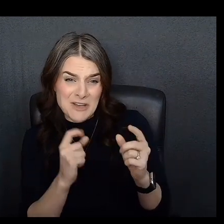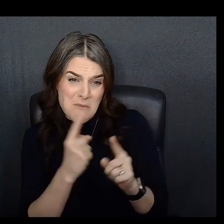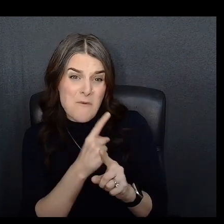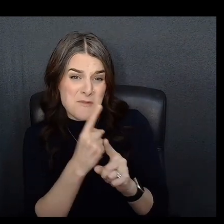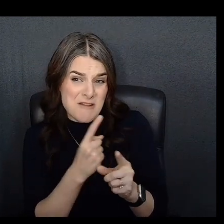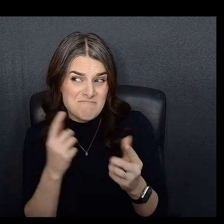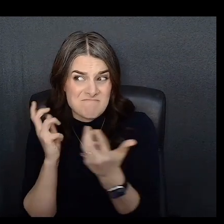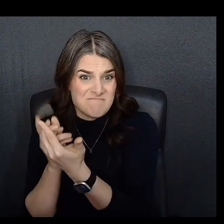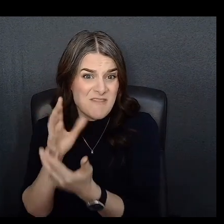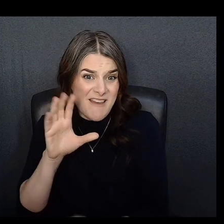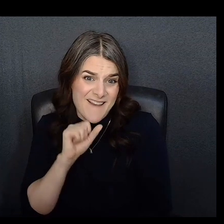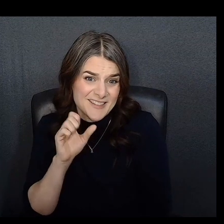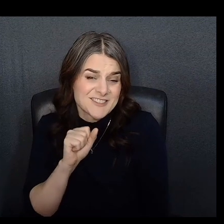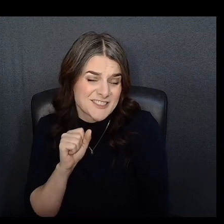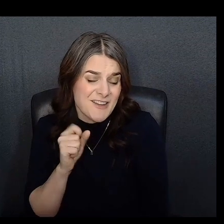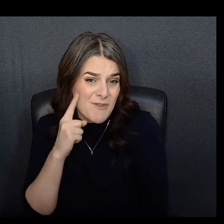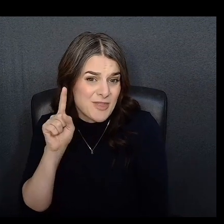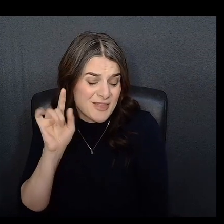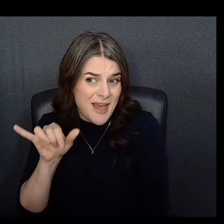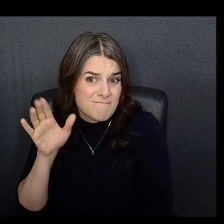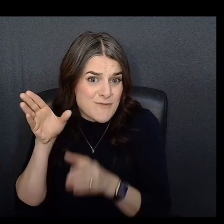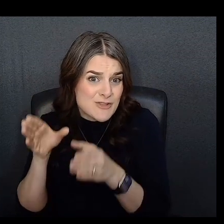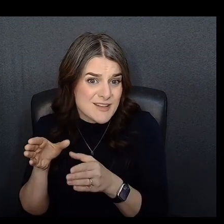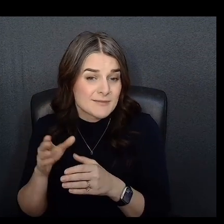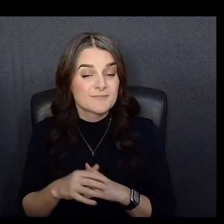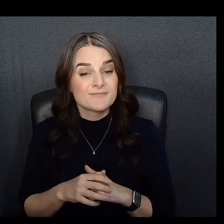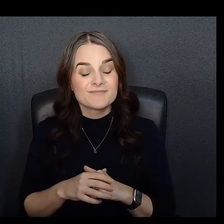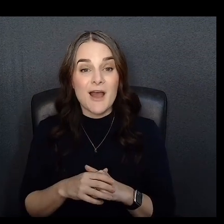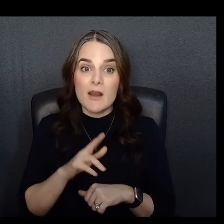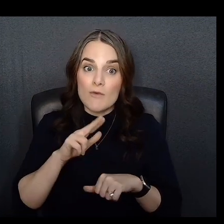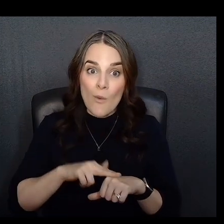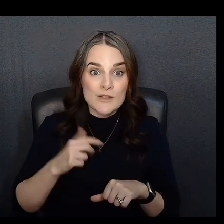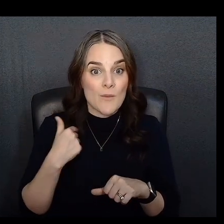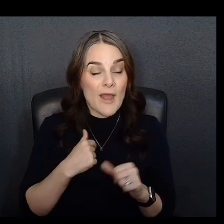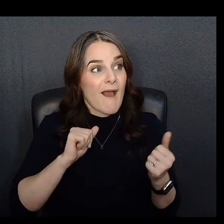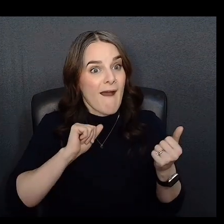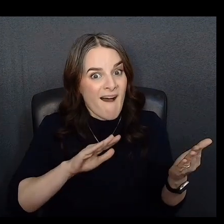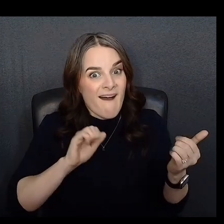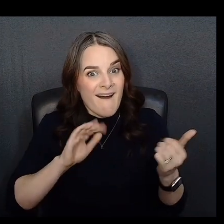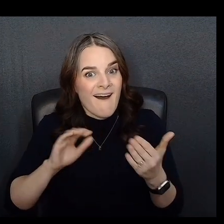And of course, not every strategy that we look at or we try out is going to work for every single person.